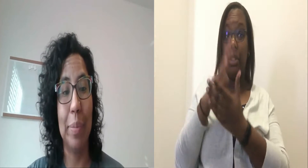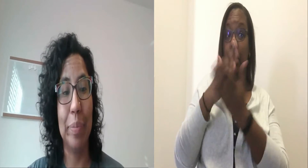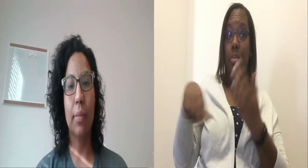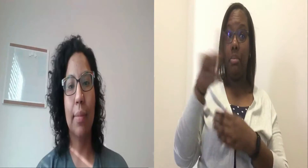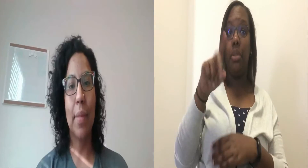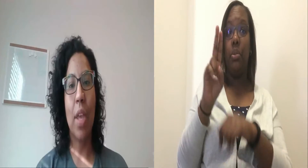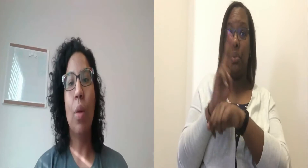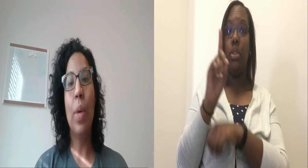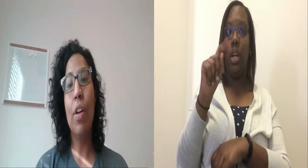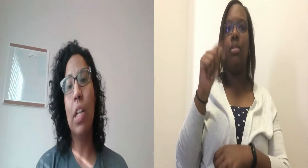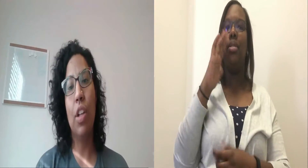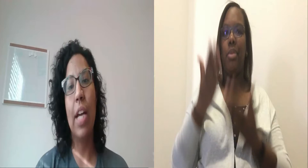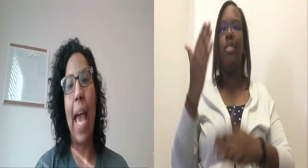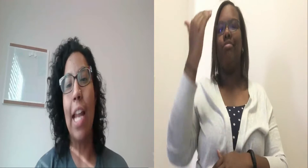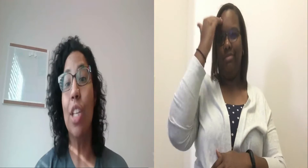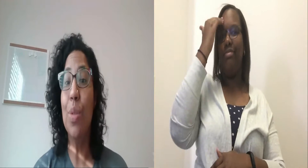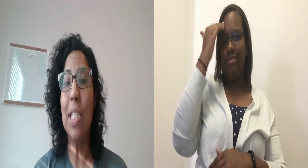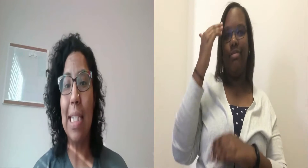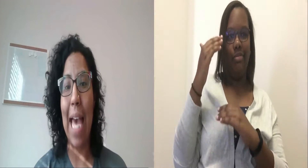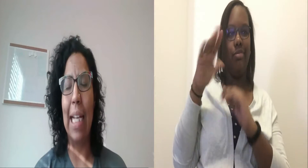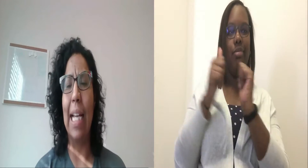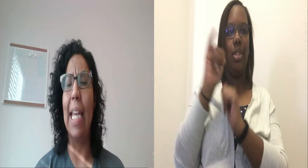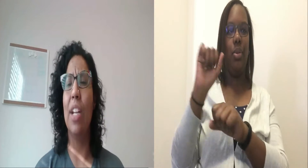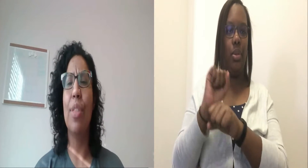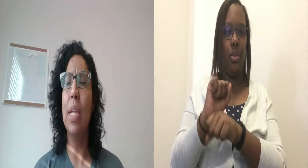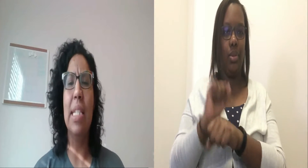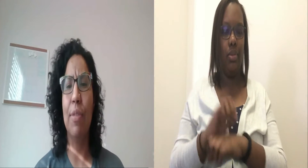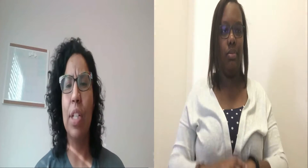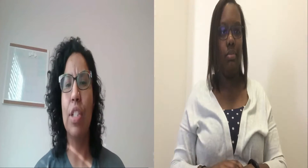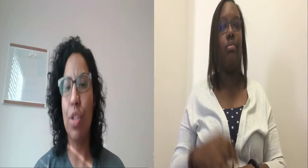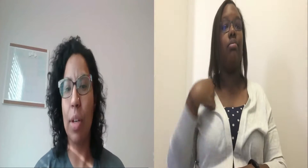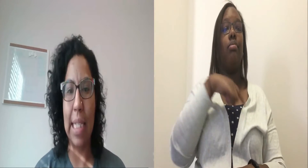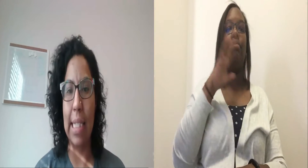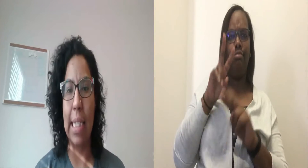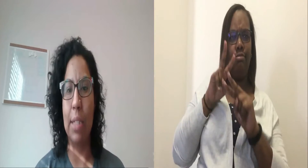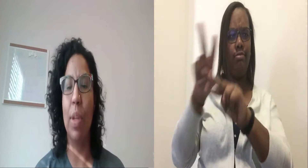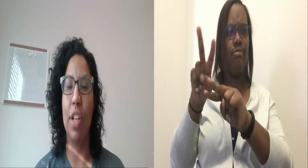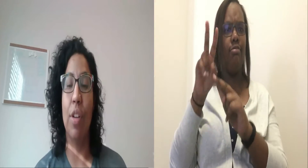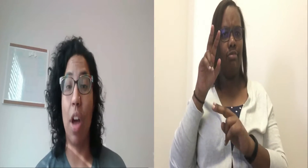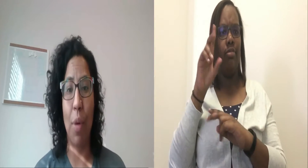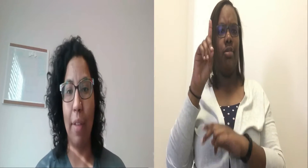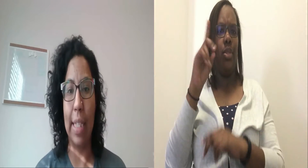We are going to look at using data in three different circumstances within your nonprofit